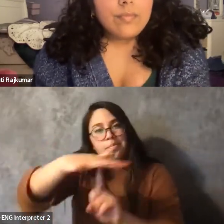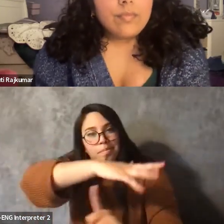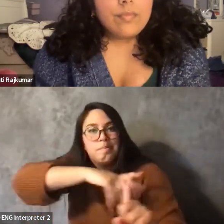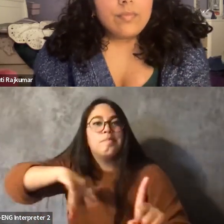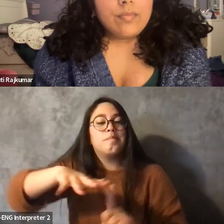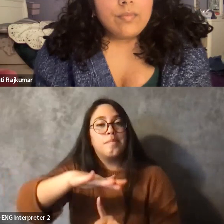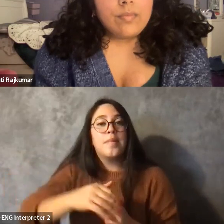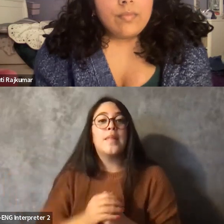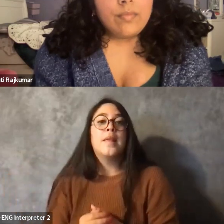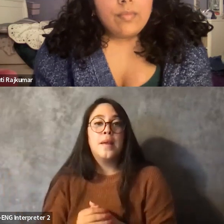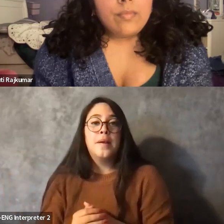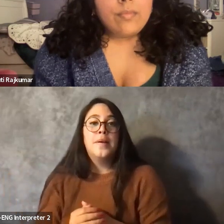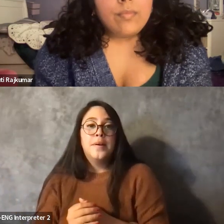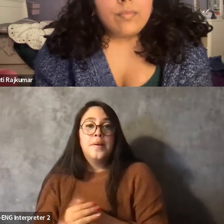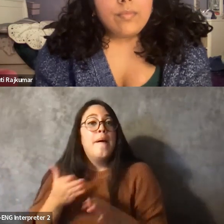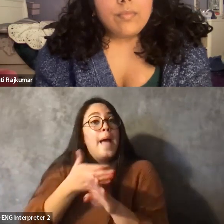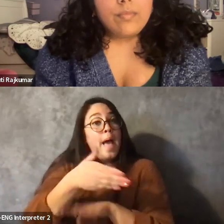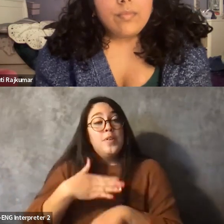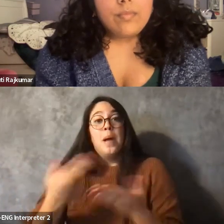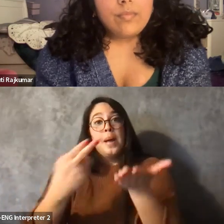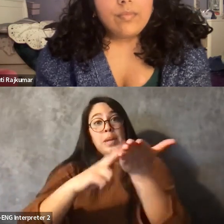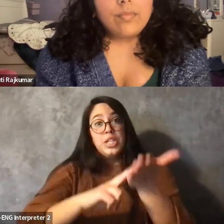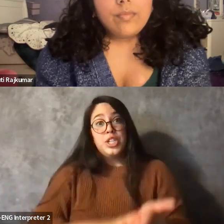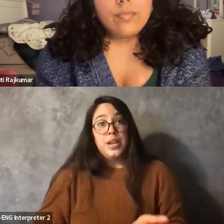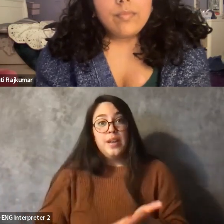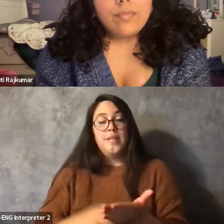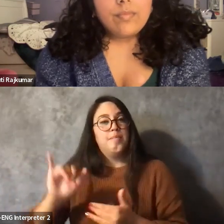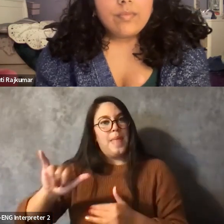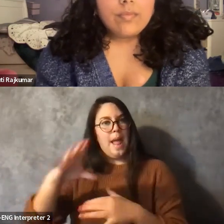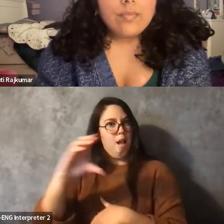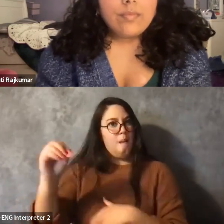After my petition, American Girl reached out to me, and they were essentially like,